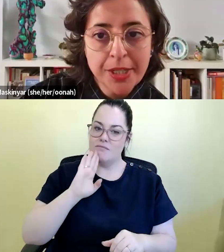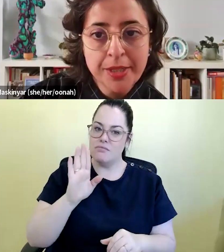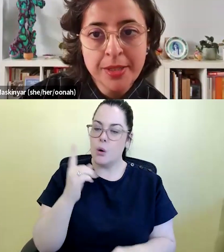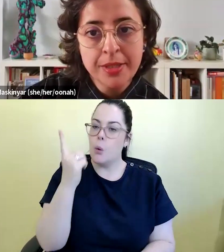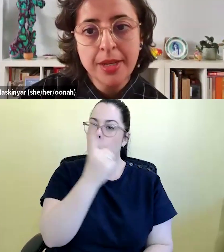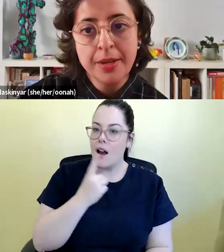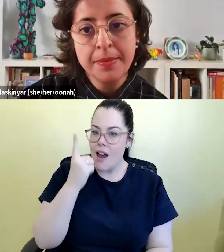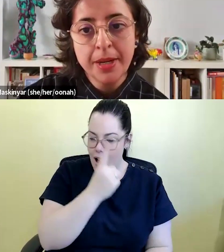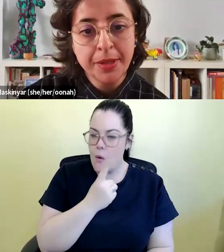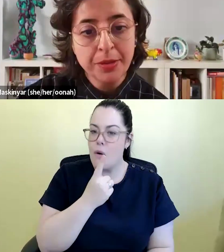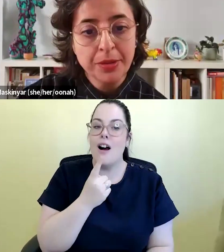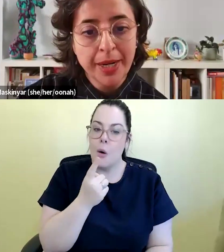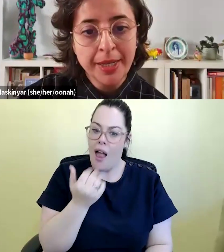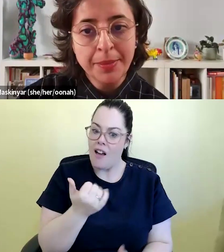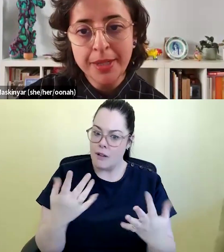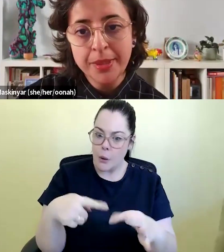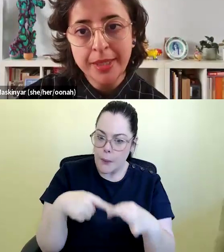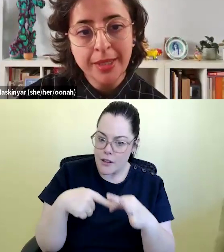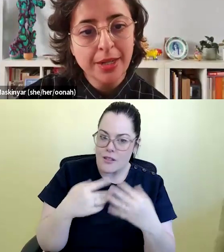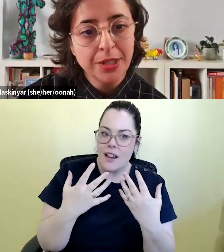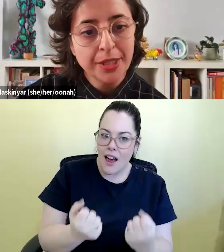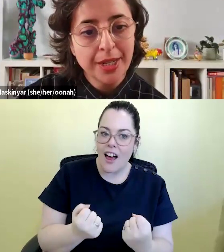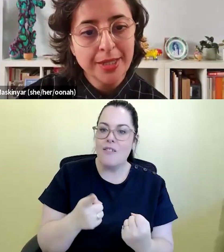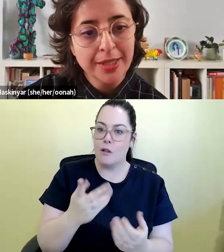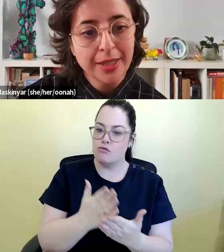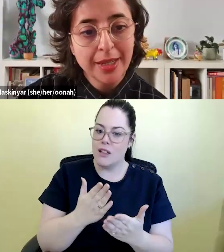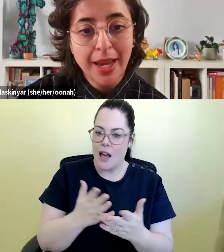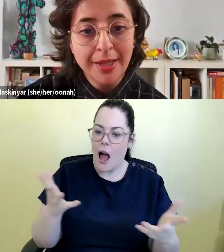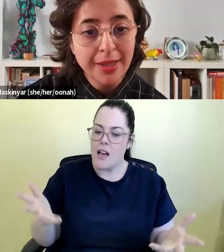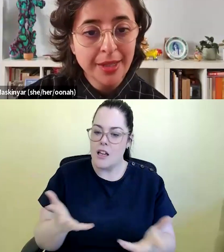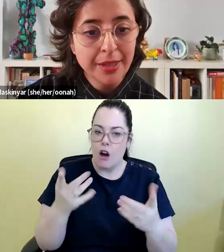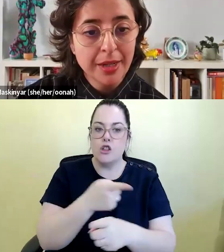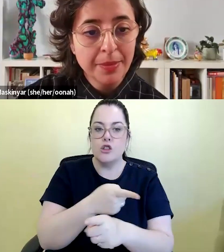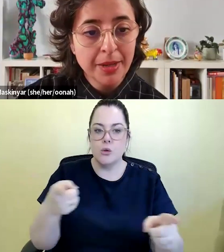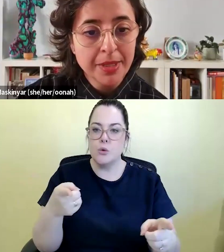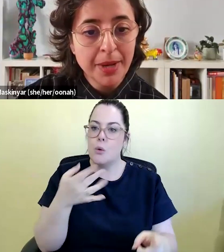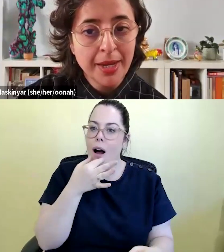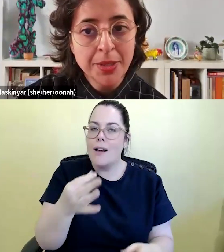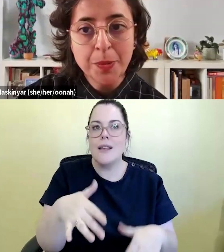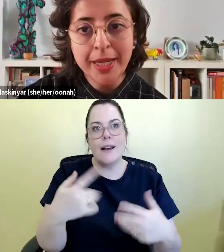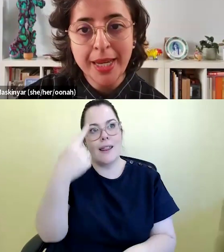questions coming through already, I encourage you to ask anything that comes to mind. We are